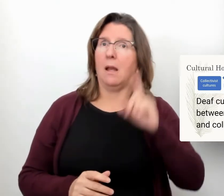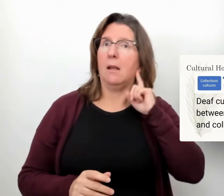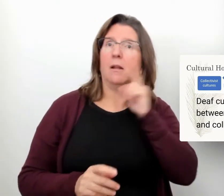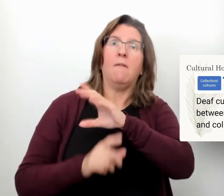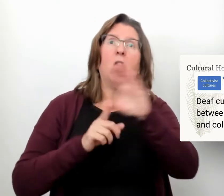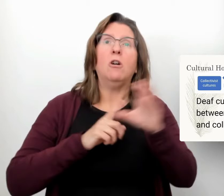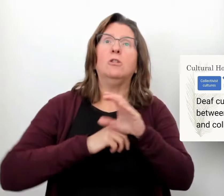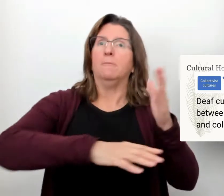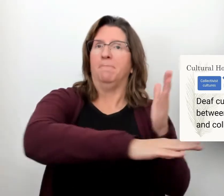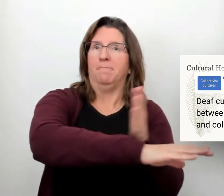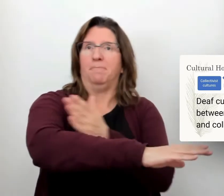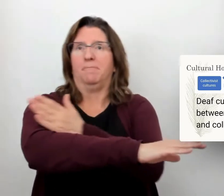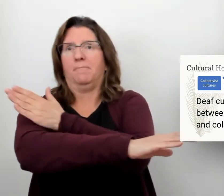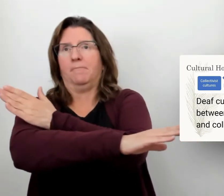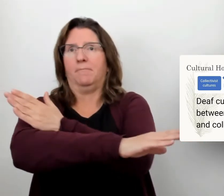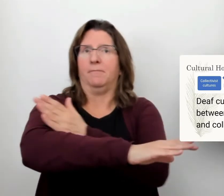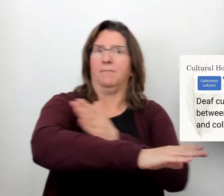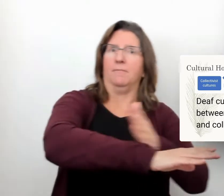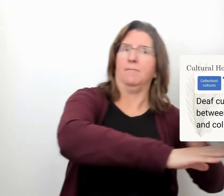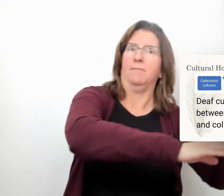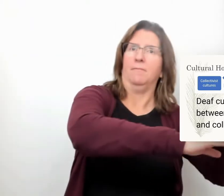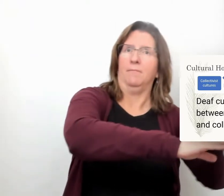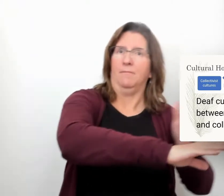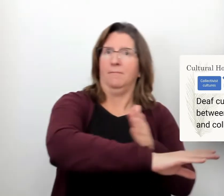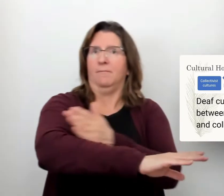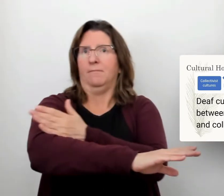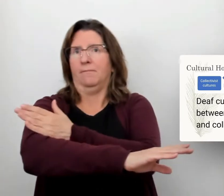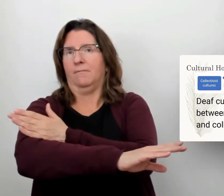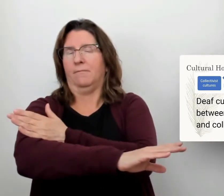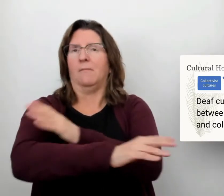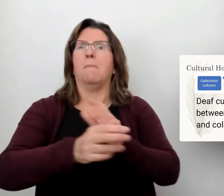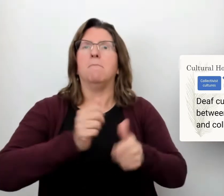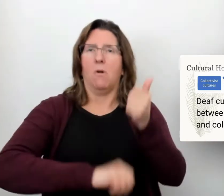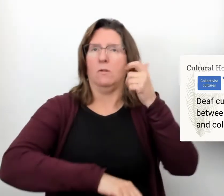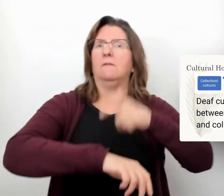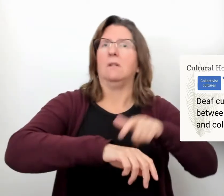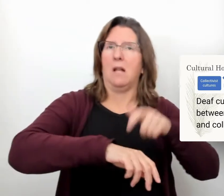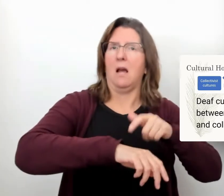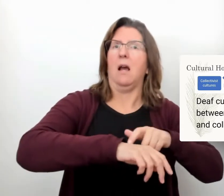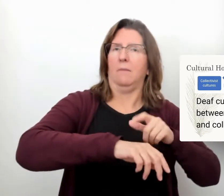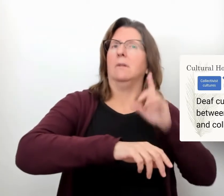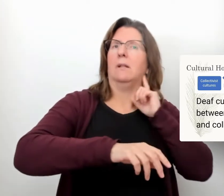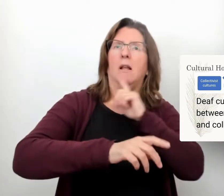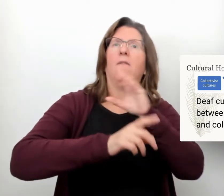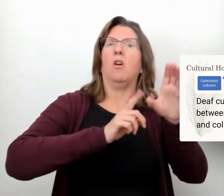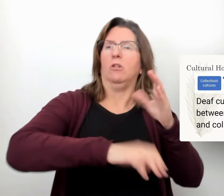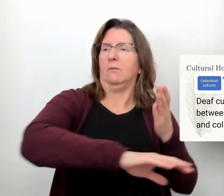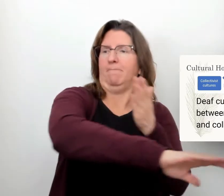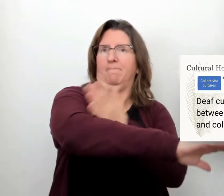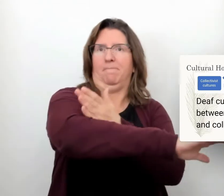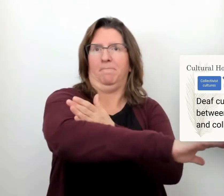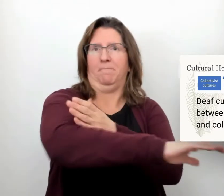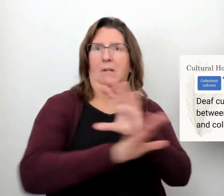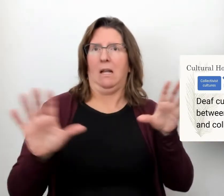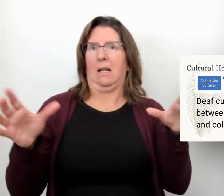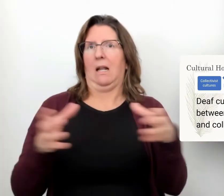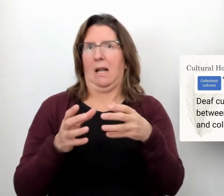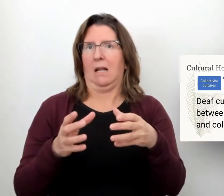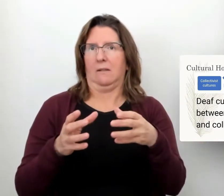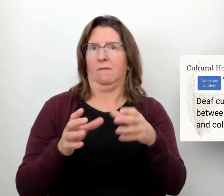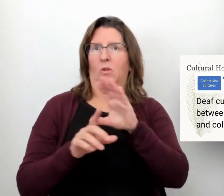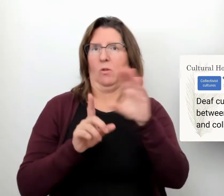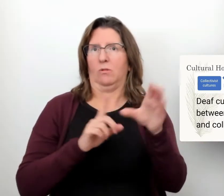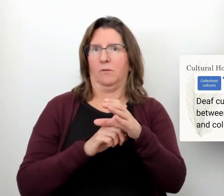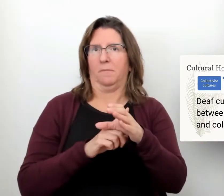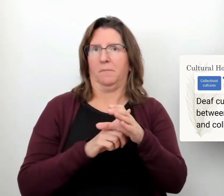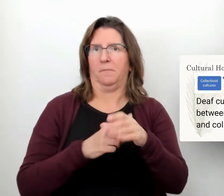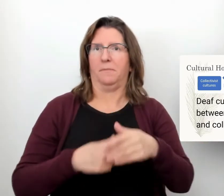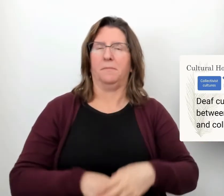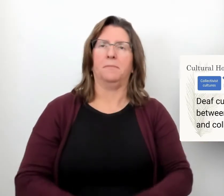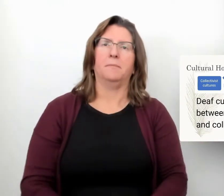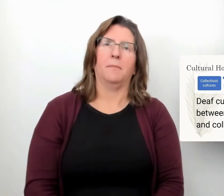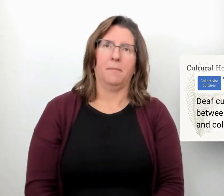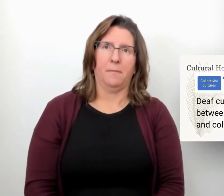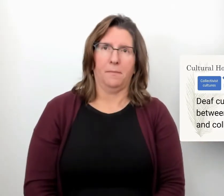The deaf culture is usually a collective culture, but we do see movement along the continuum.